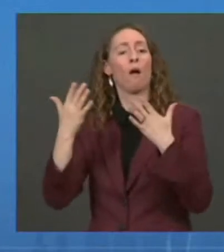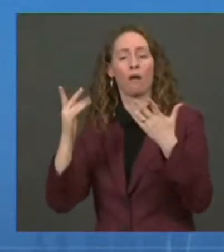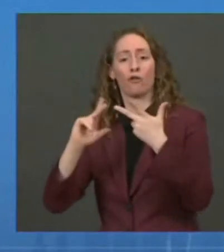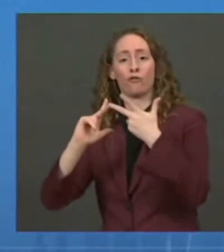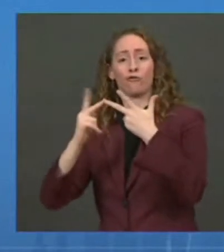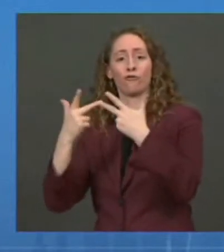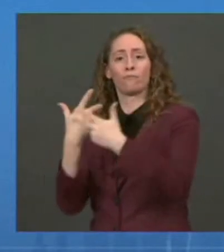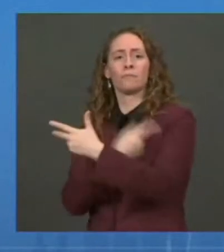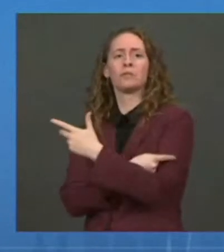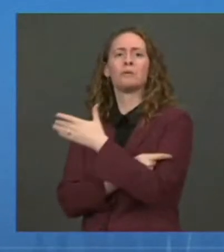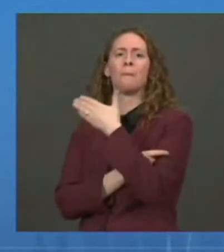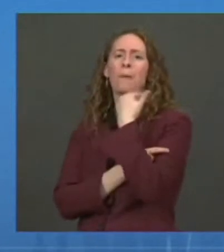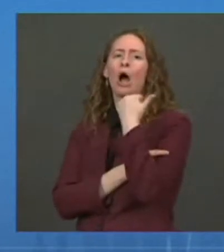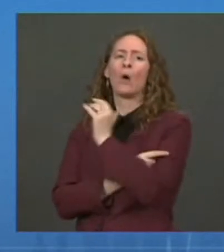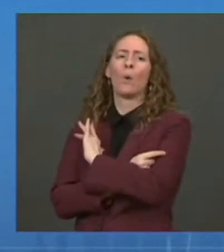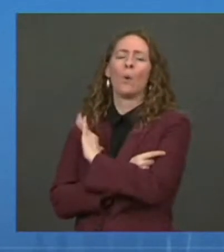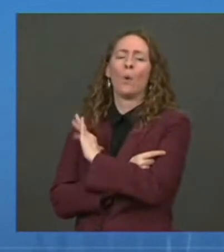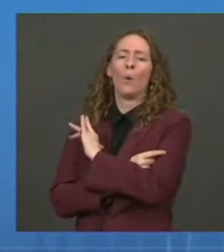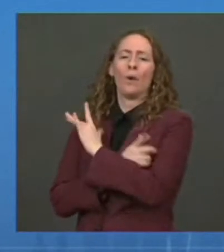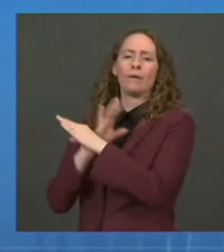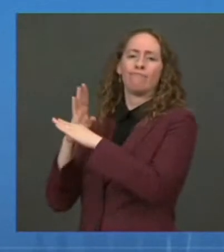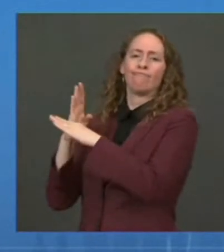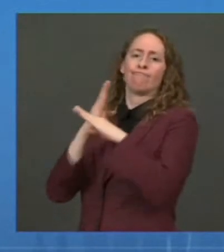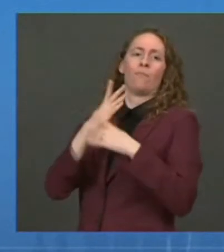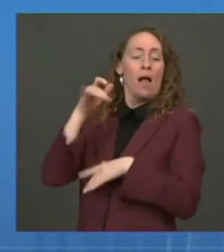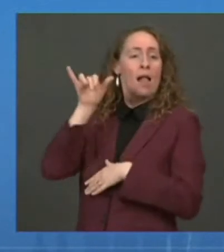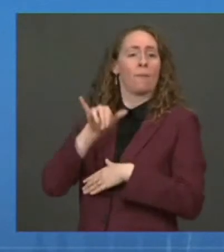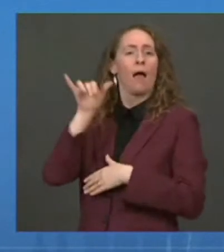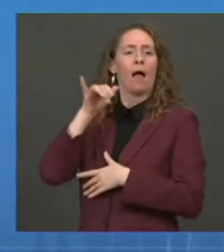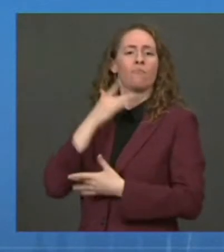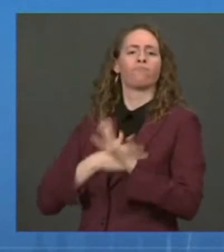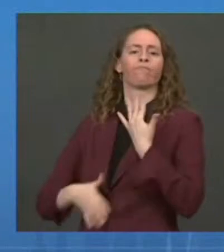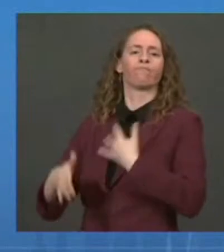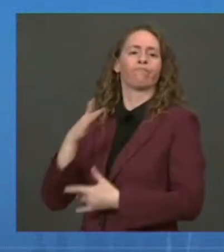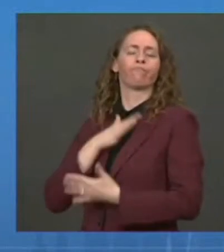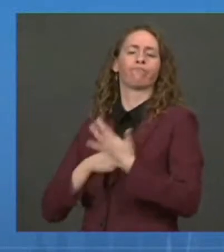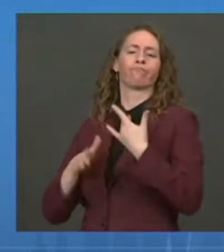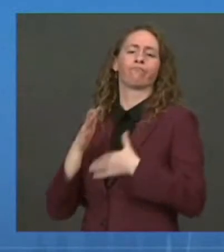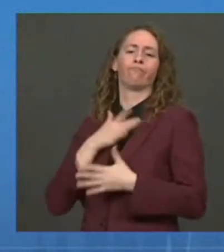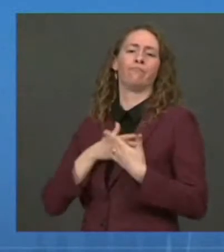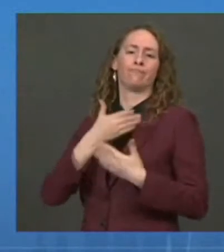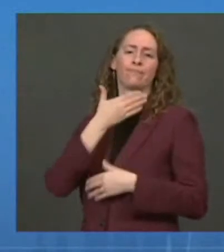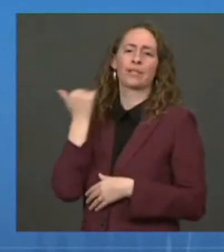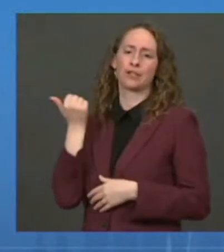THAT BOOSTER SHOTS MARKETLY INCREASE THE ANTI BODY AGAINST A WIDE RANGE OF VARIANTS.